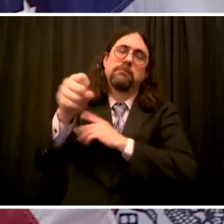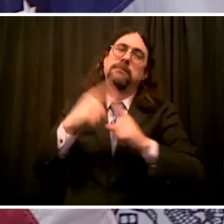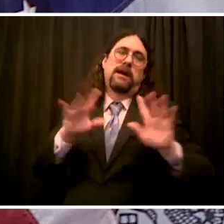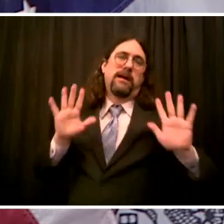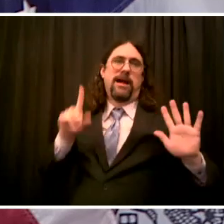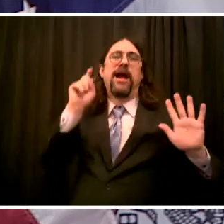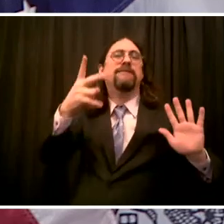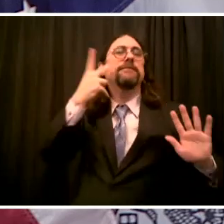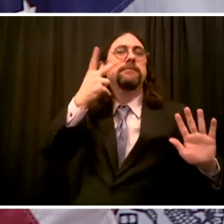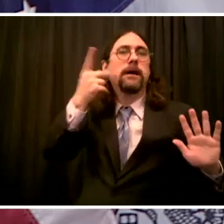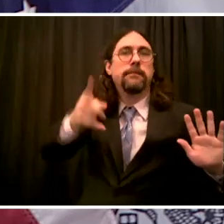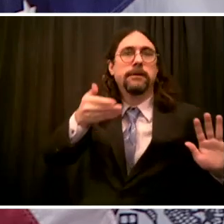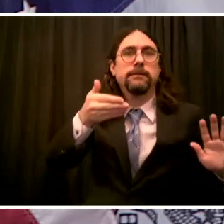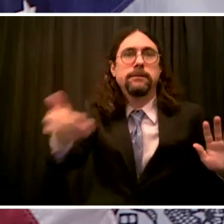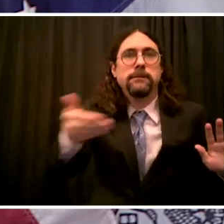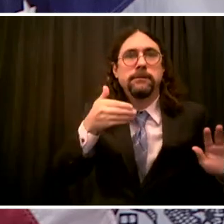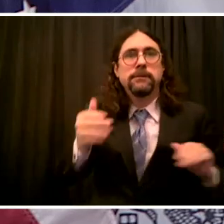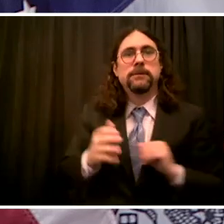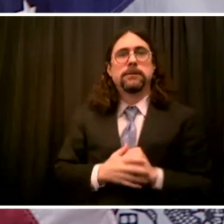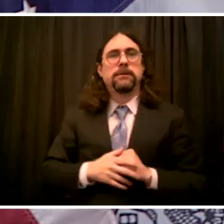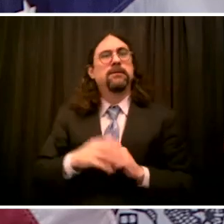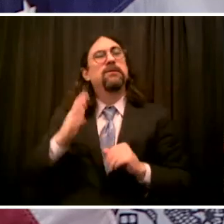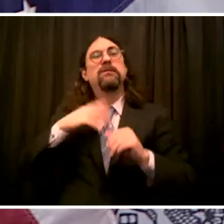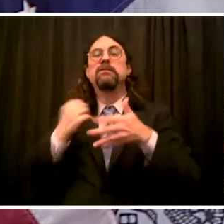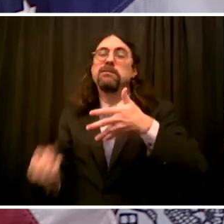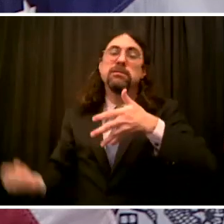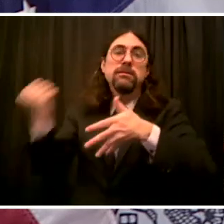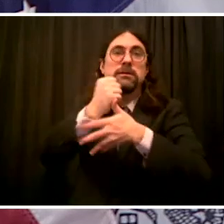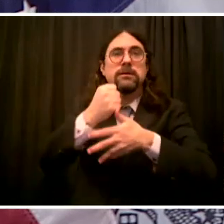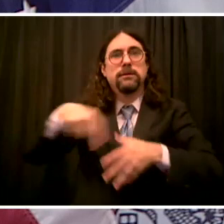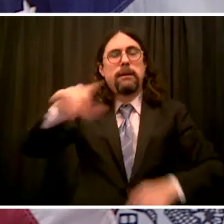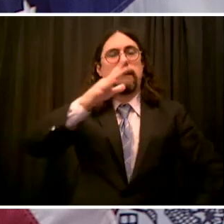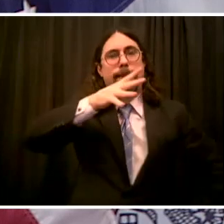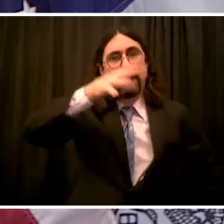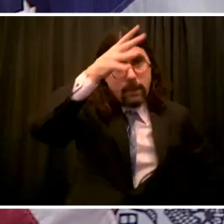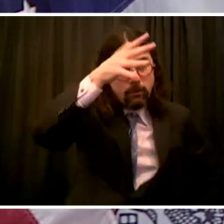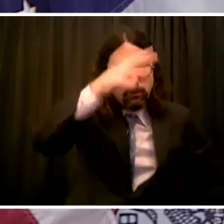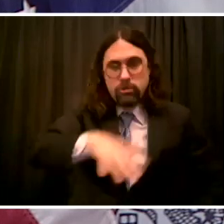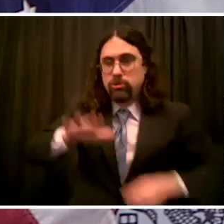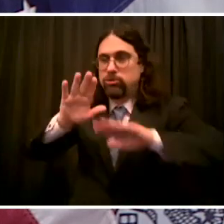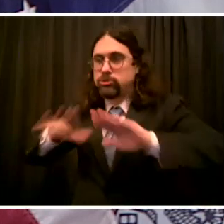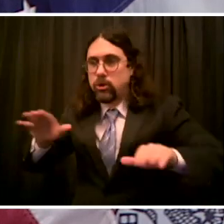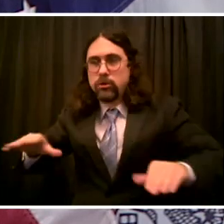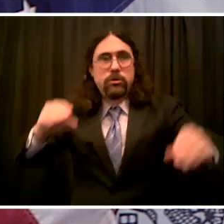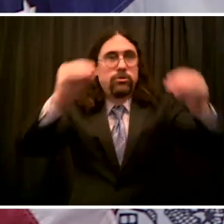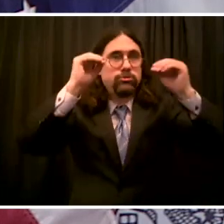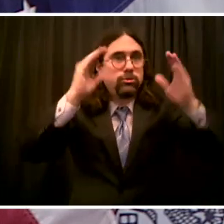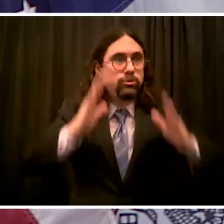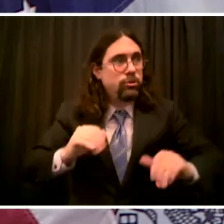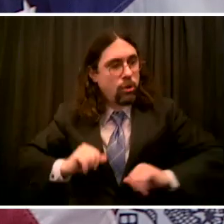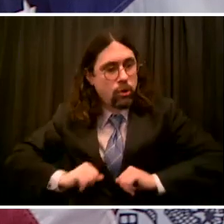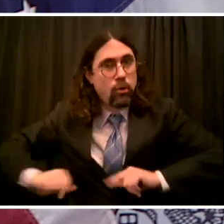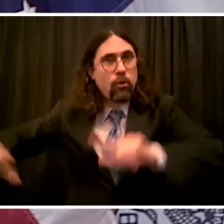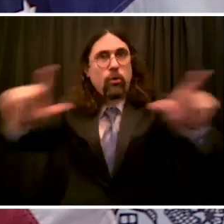PLAE CTO GIVE CONFIDENCE TO PARENTS AND GIVE CONFIDENCE TO ECDUATORS AND EVERYONE WHO